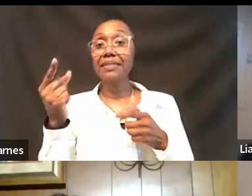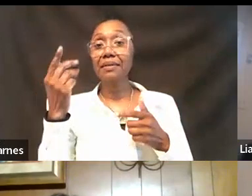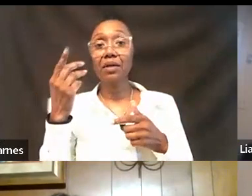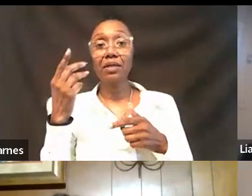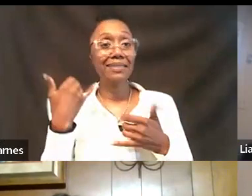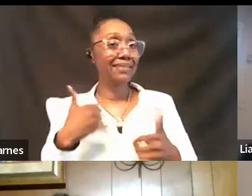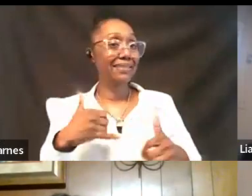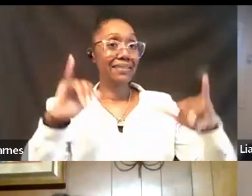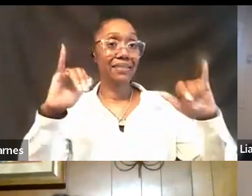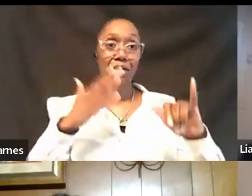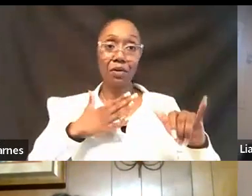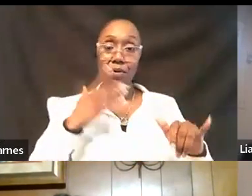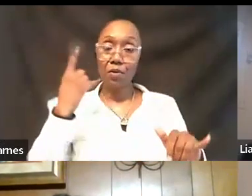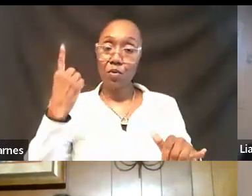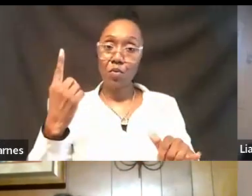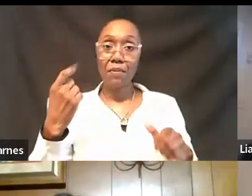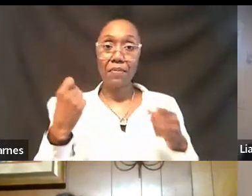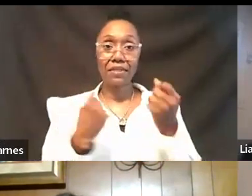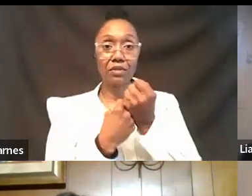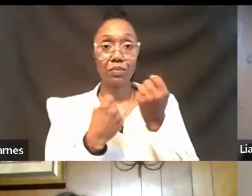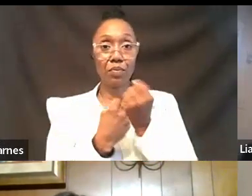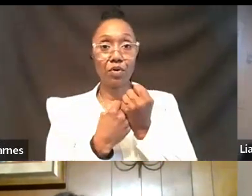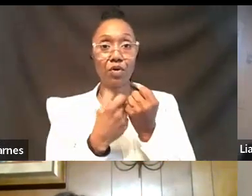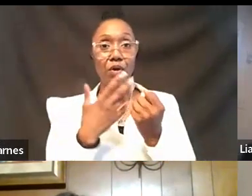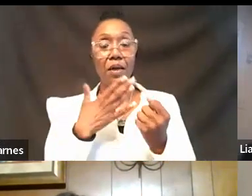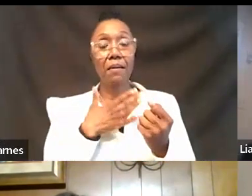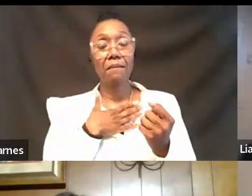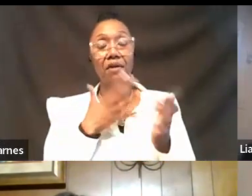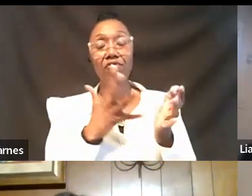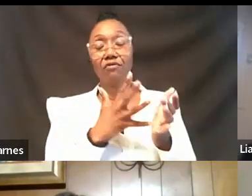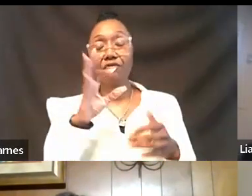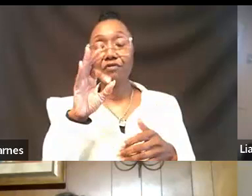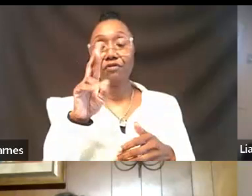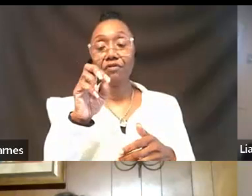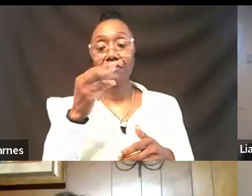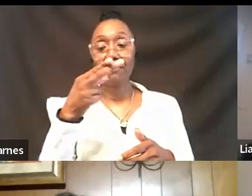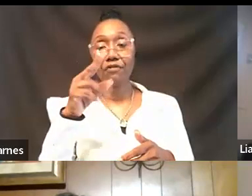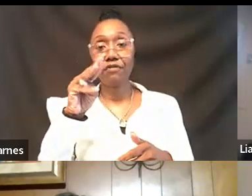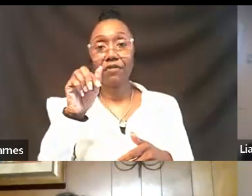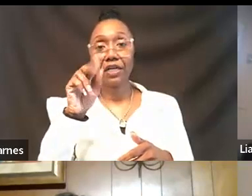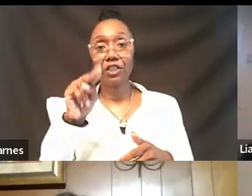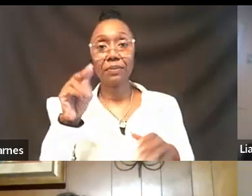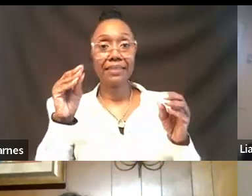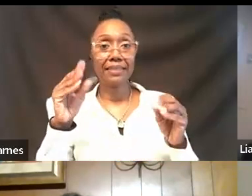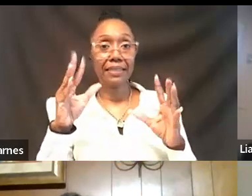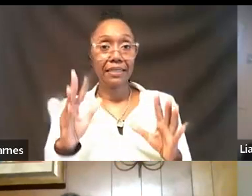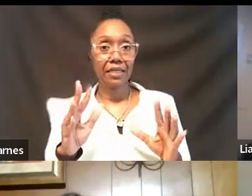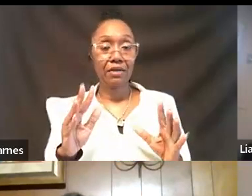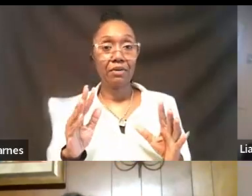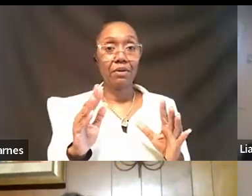One of my biggest support group is actually my My freshman teacher and I They see.